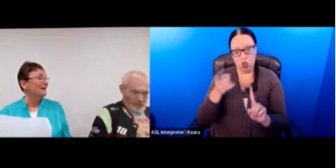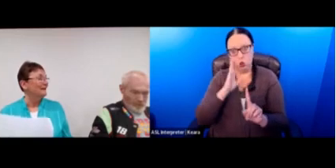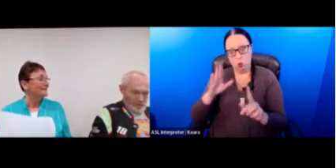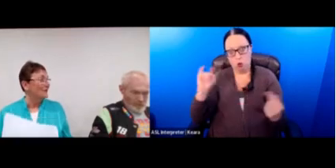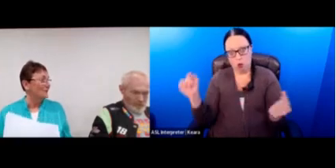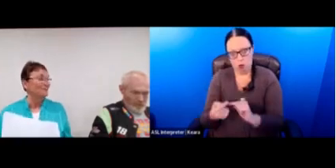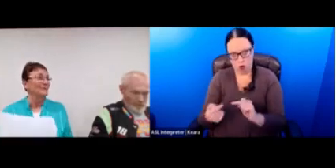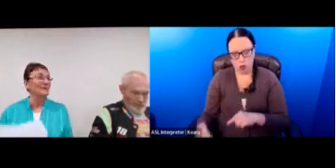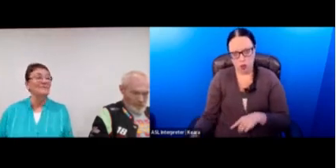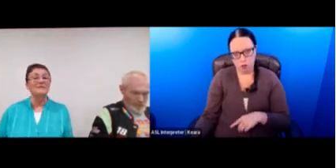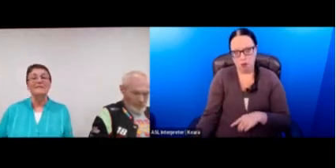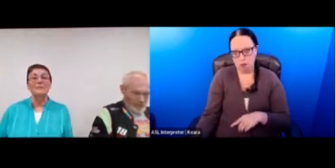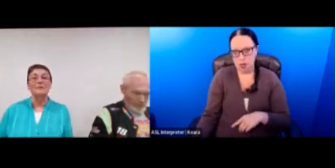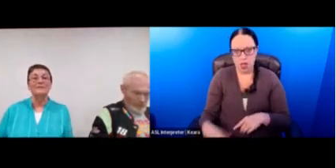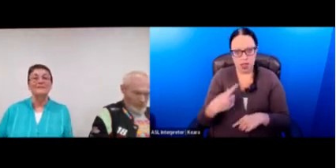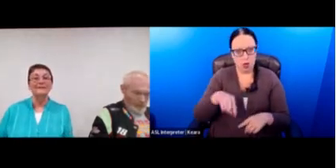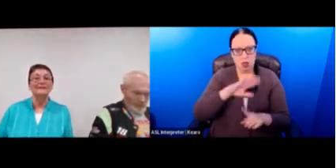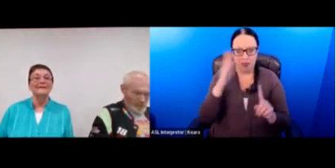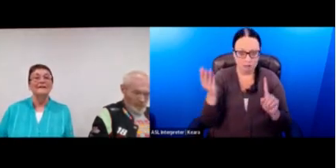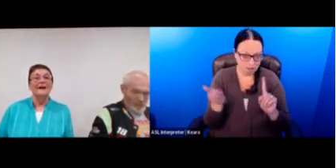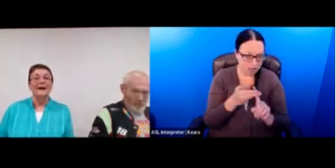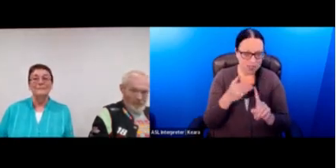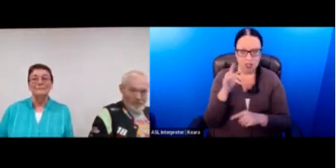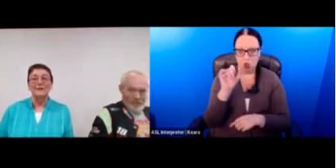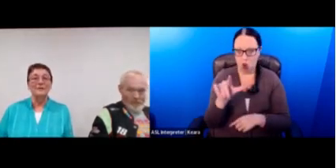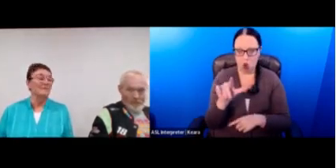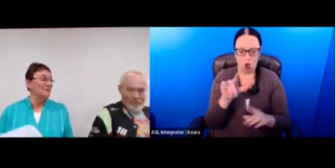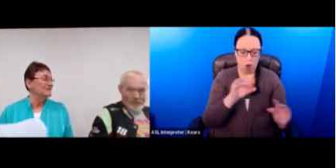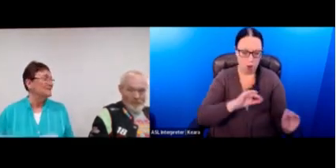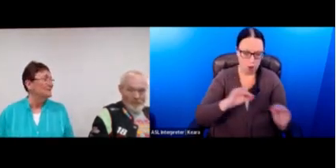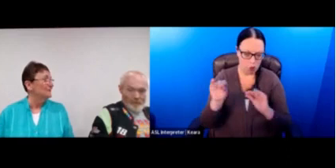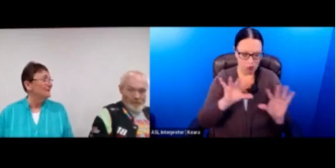that Carl when we moved out of supported living, was going to